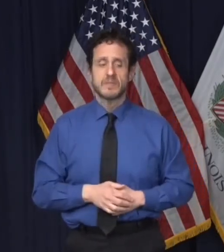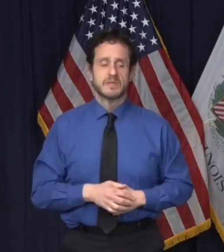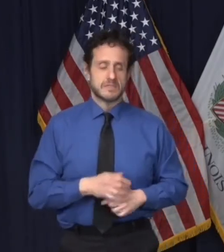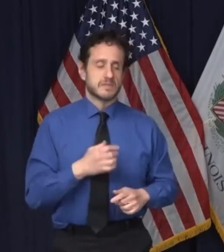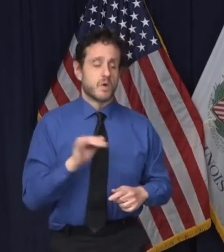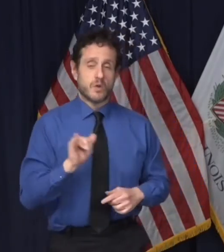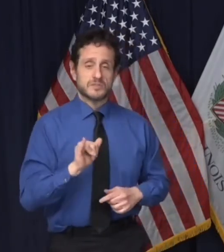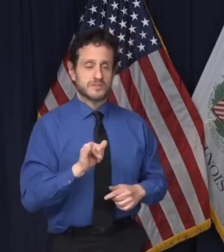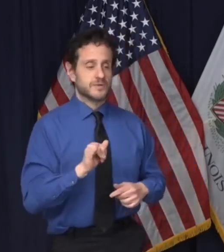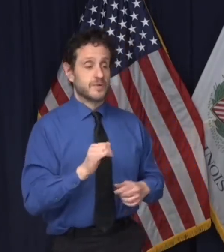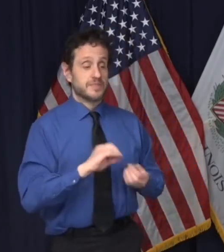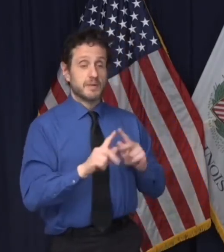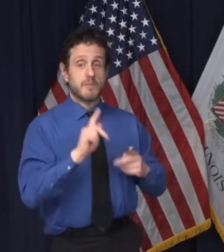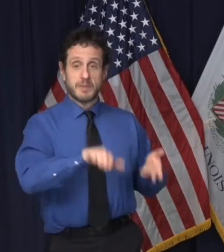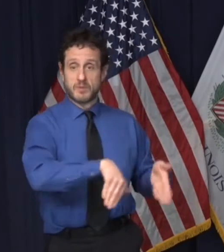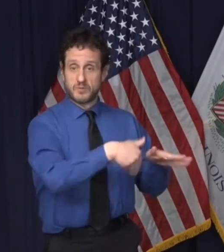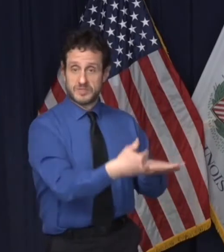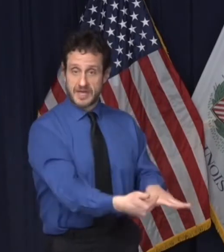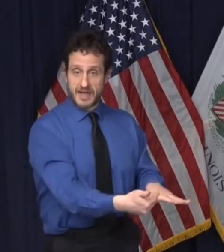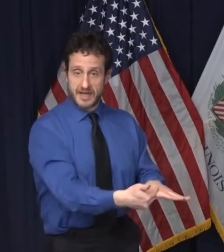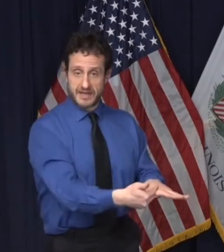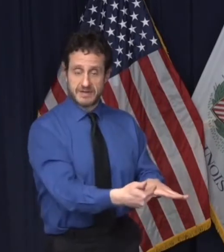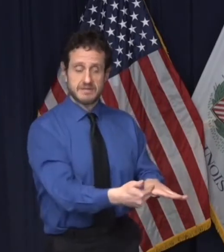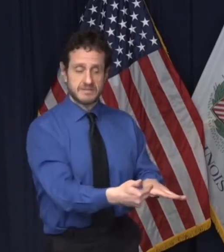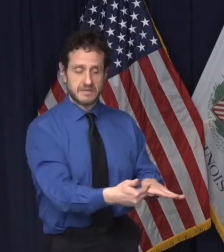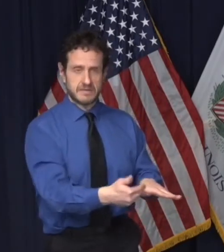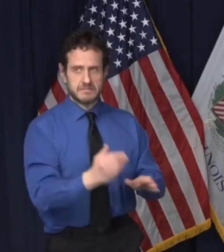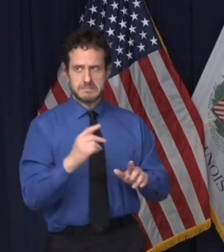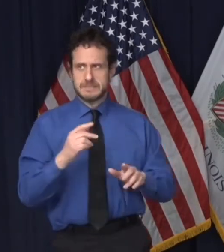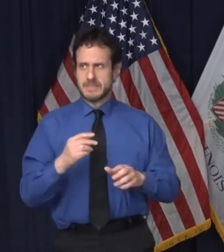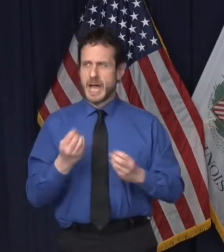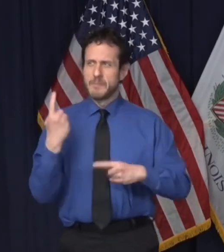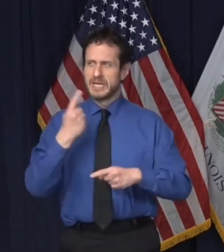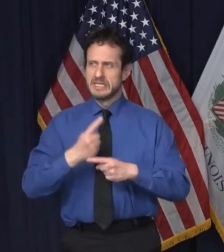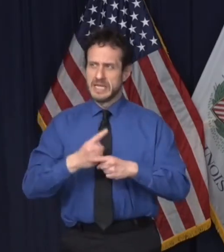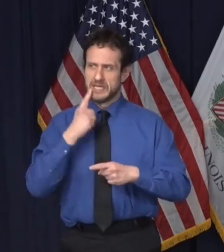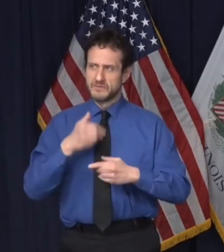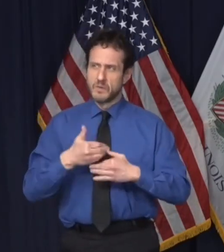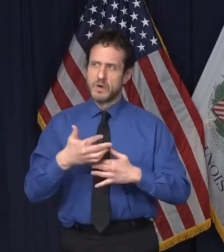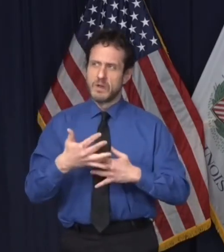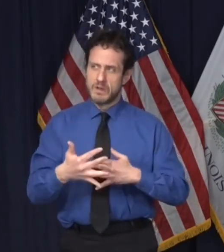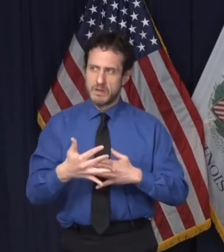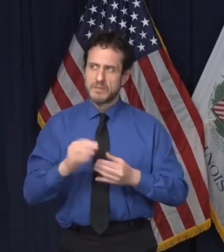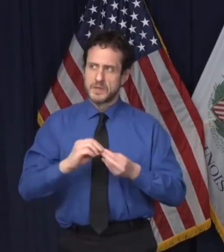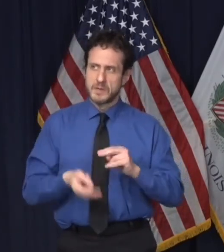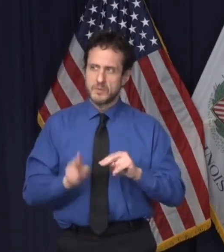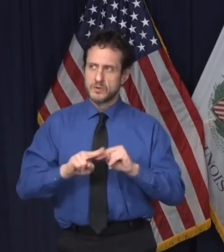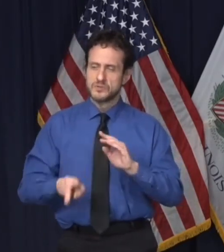SIMILARLY OUR MORTALITY DOUBLING RATE HAS INCREASED. AT THE BEGINNING OF APRIL IT WAS